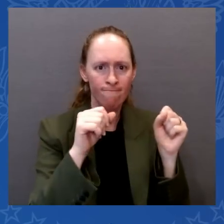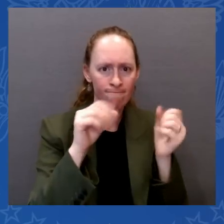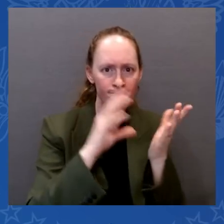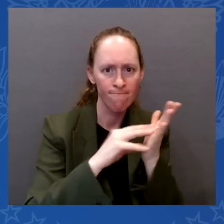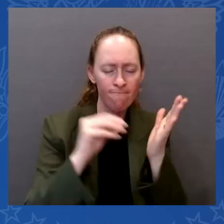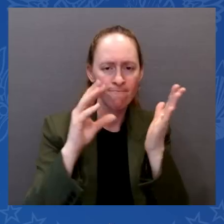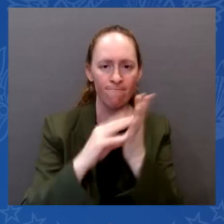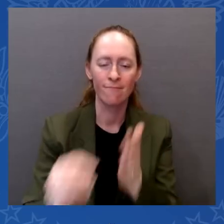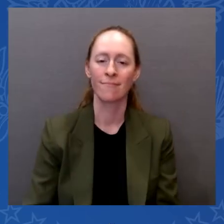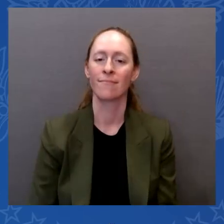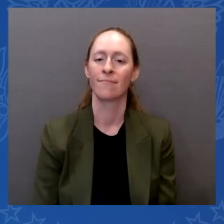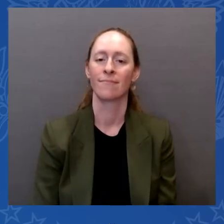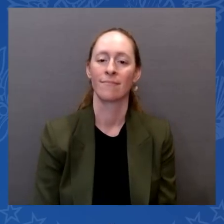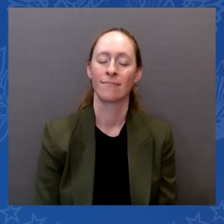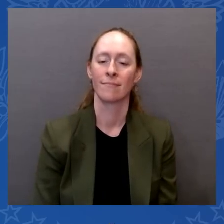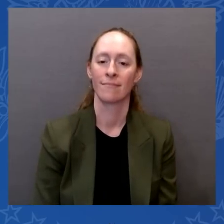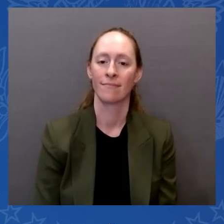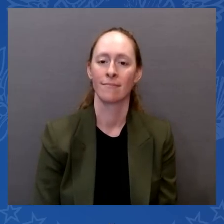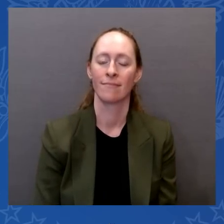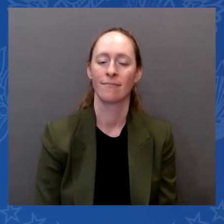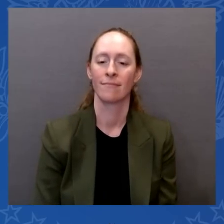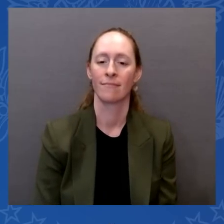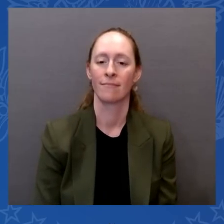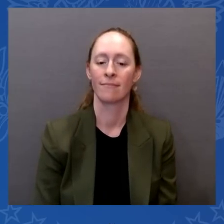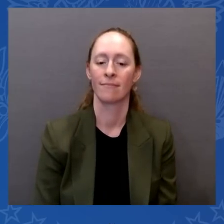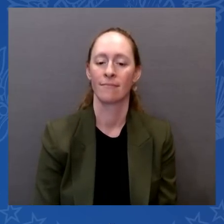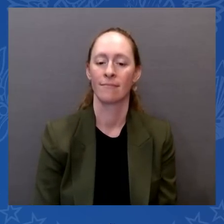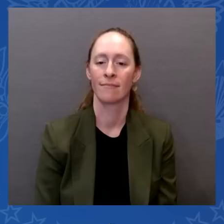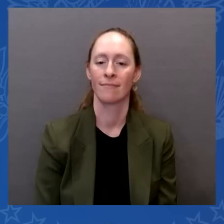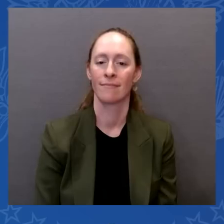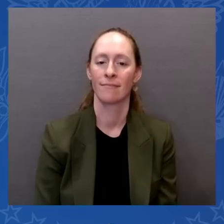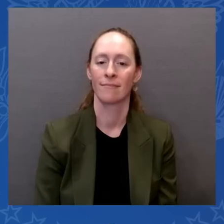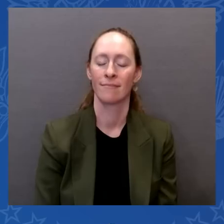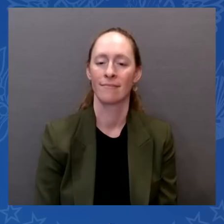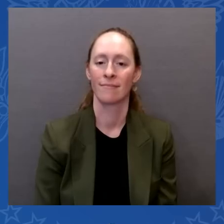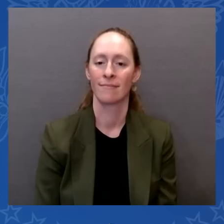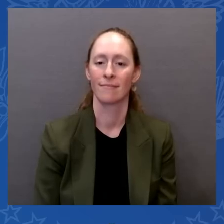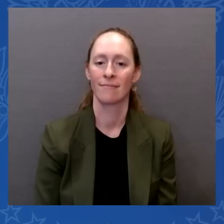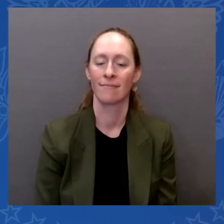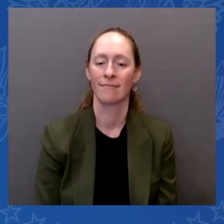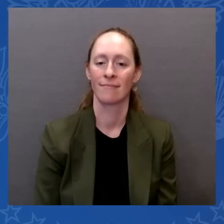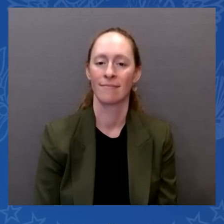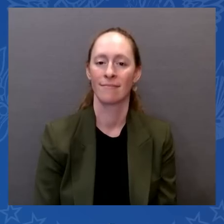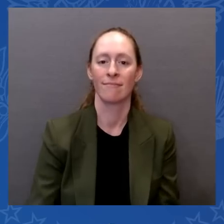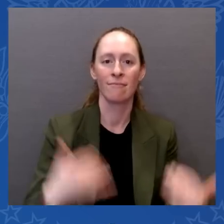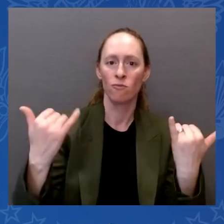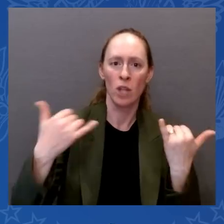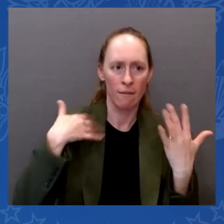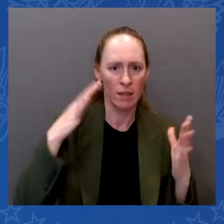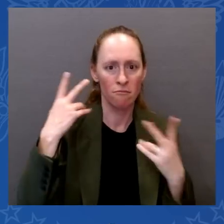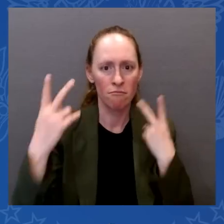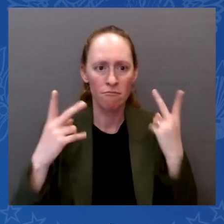I didn't want the cement to get in the salads, but, you know, it may have. He was good, though; he didn't drop any. Anyway, all kidding aside,